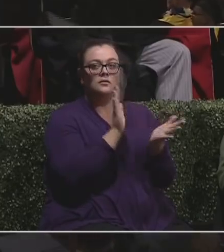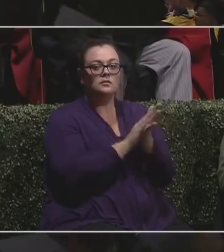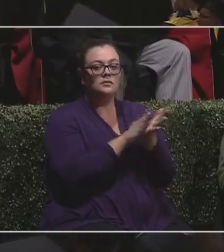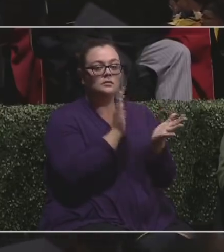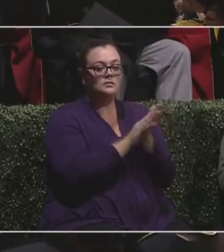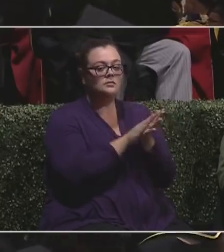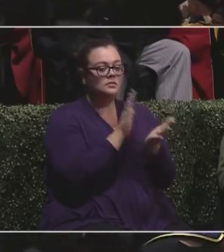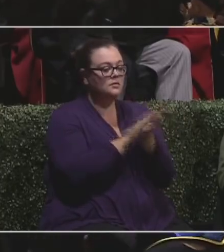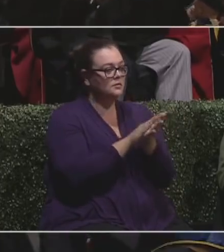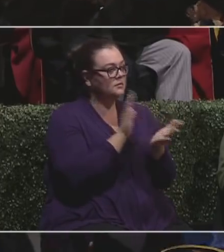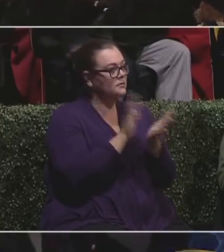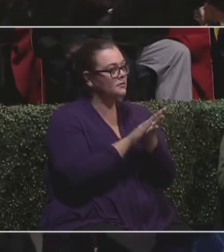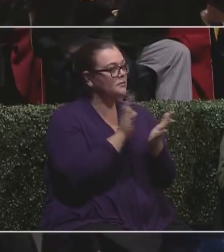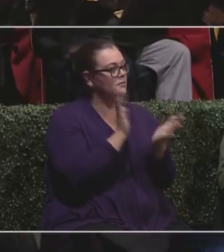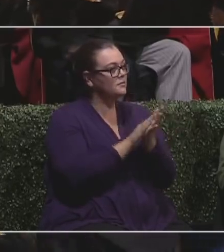HONORS PLEASE RISE AND BE RECOGNIZED?